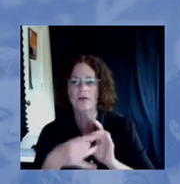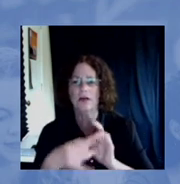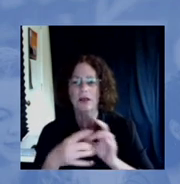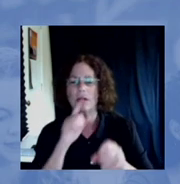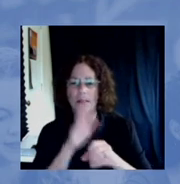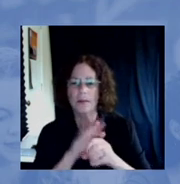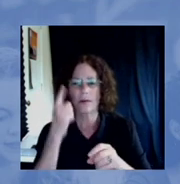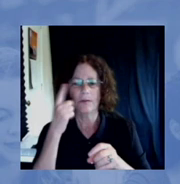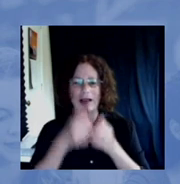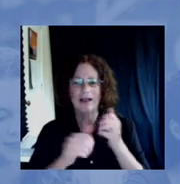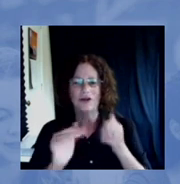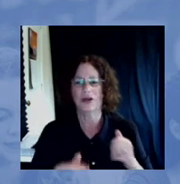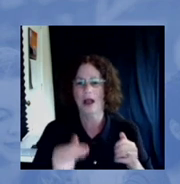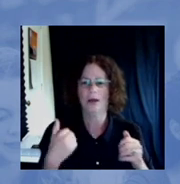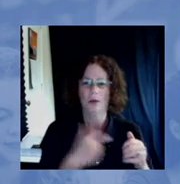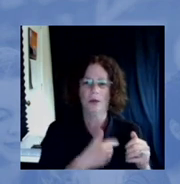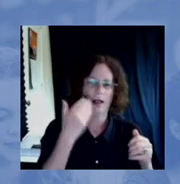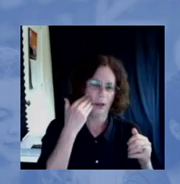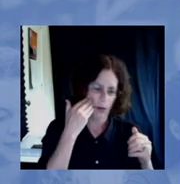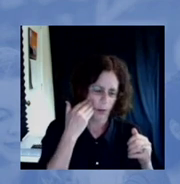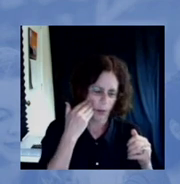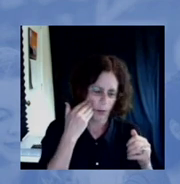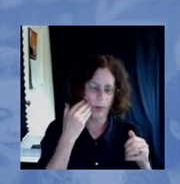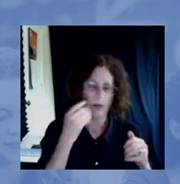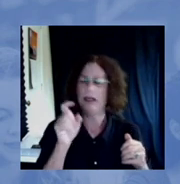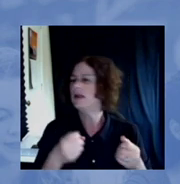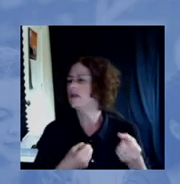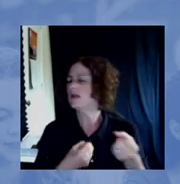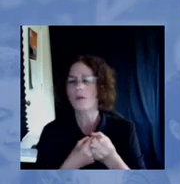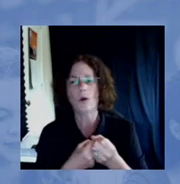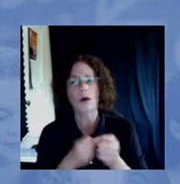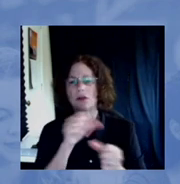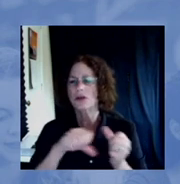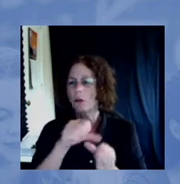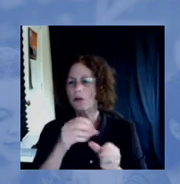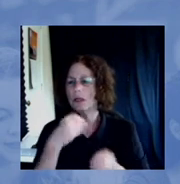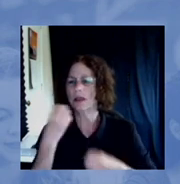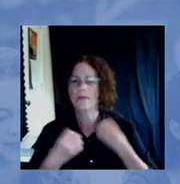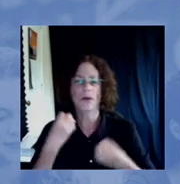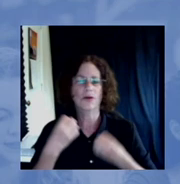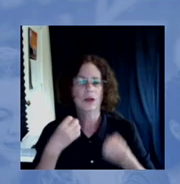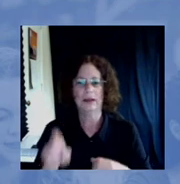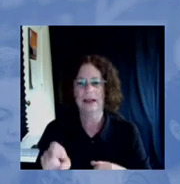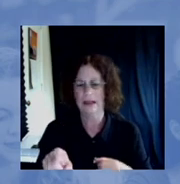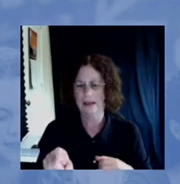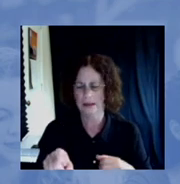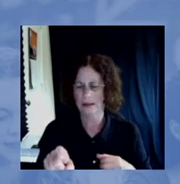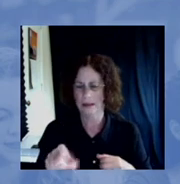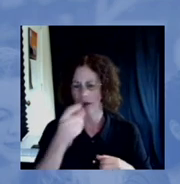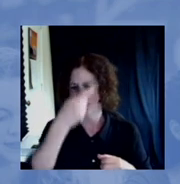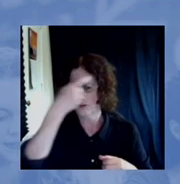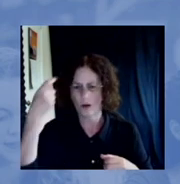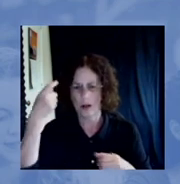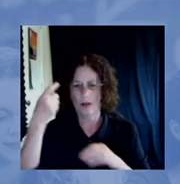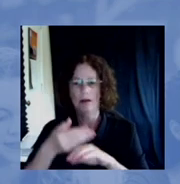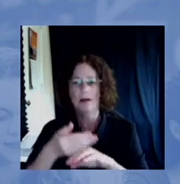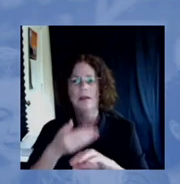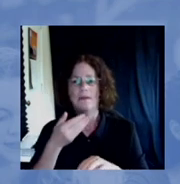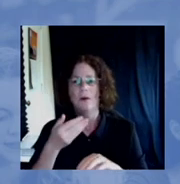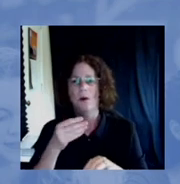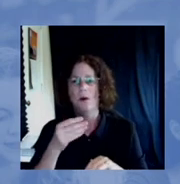WE KNOW THAT WE HAVE TO SUPPORT SOCIAL EMOTIONAL TRAUMA BEFORE WE CAN GET TO ACADEMIC SUCCESS.